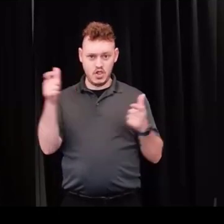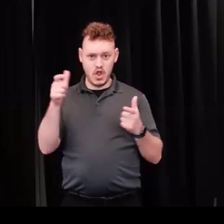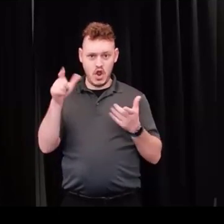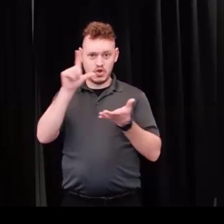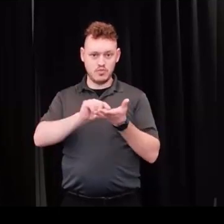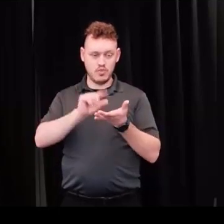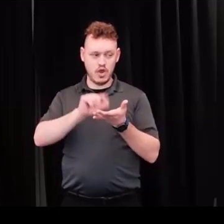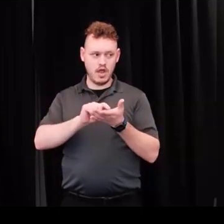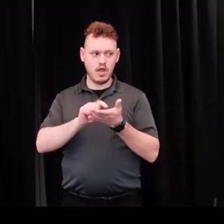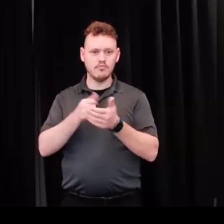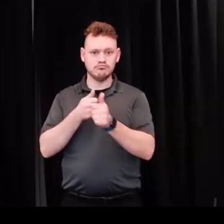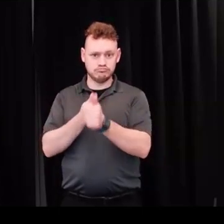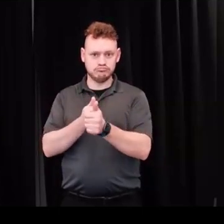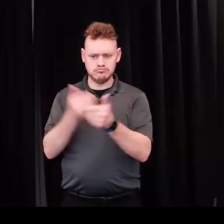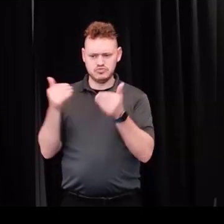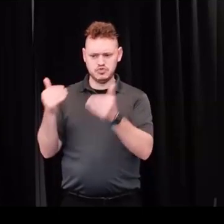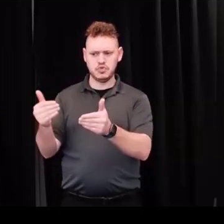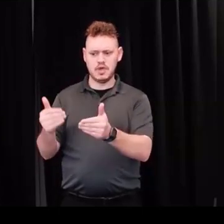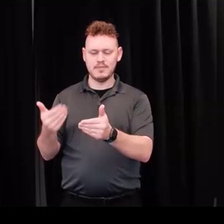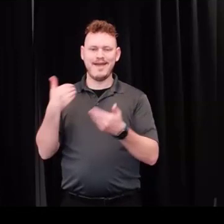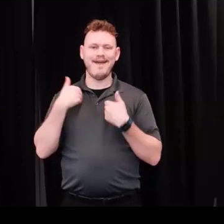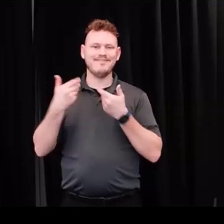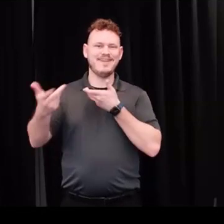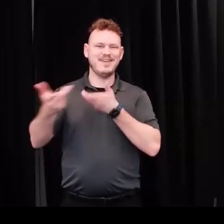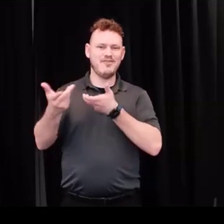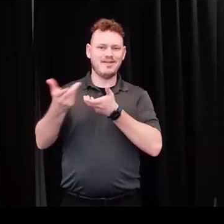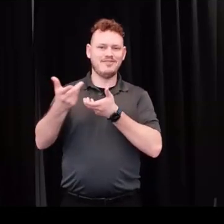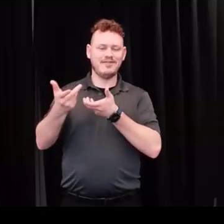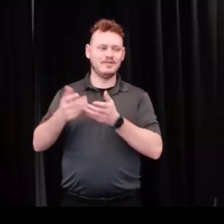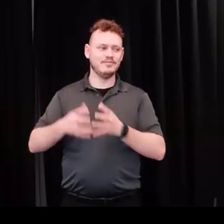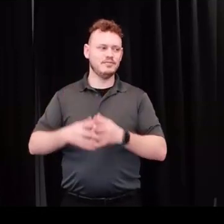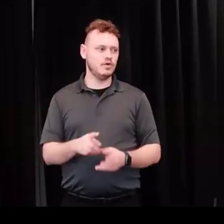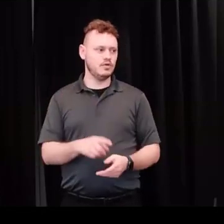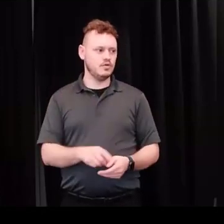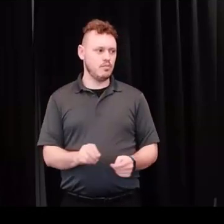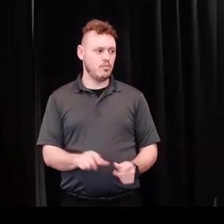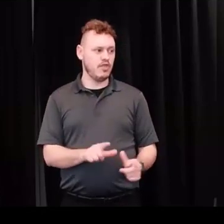you do that because we do have an interactive activity and you may want to be able to see